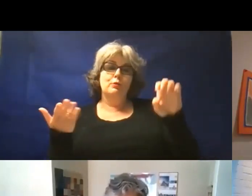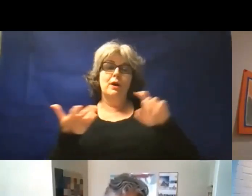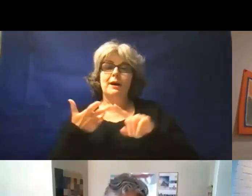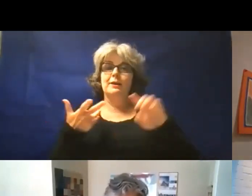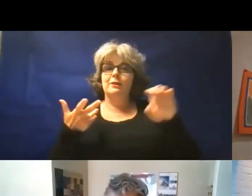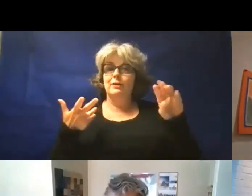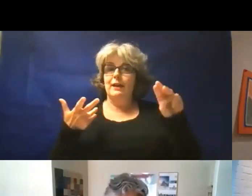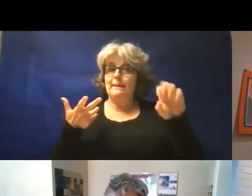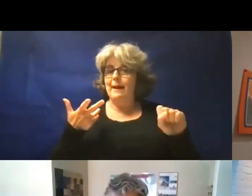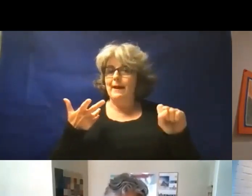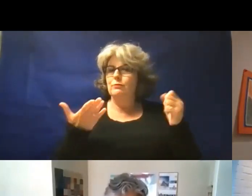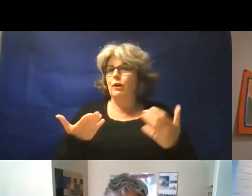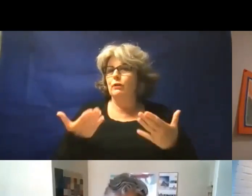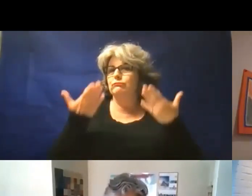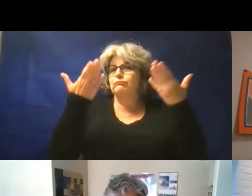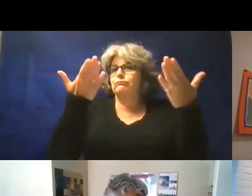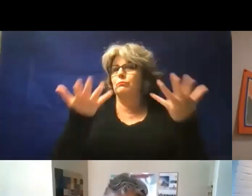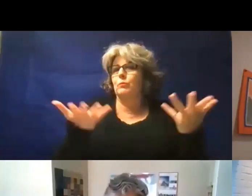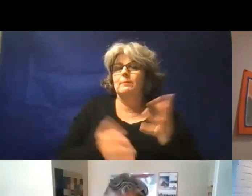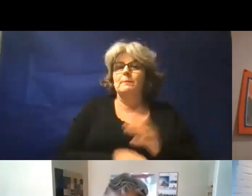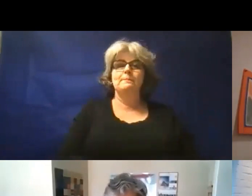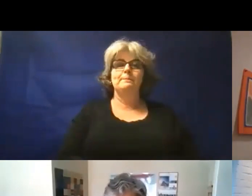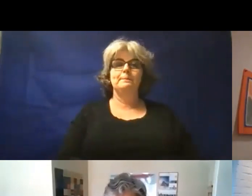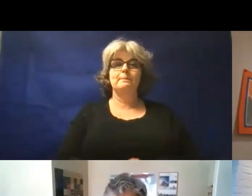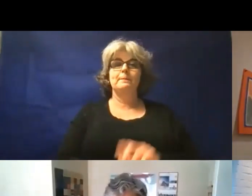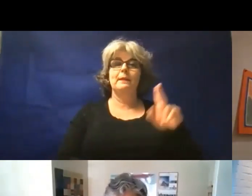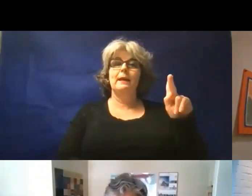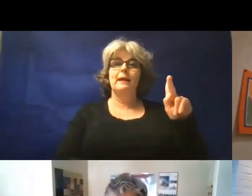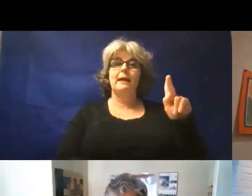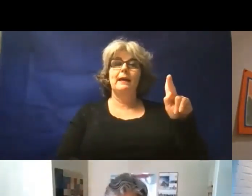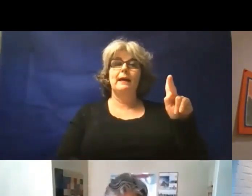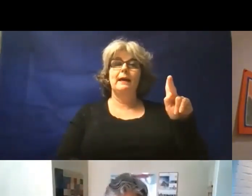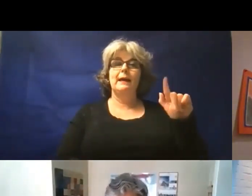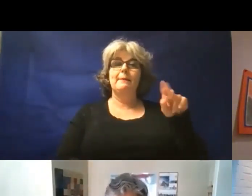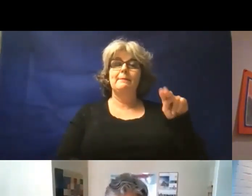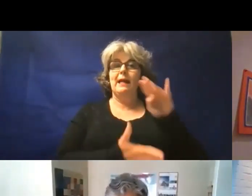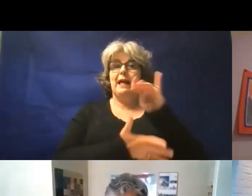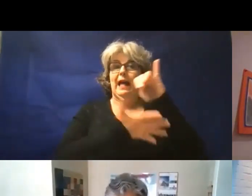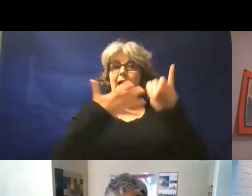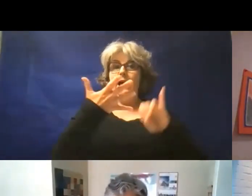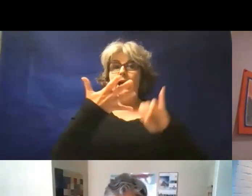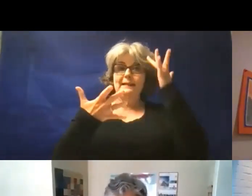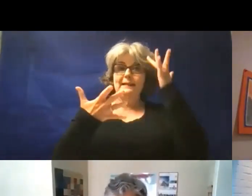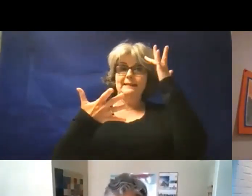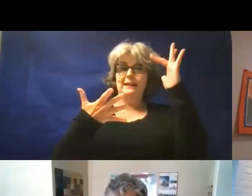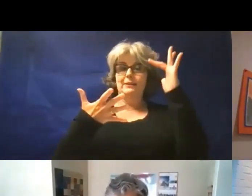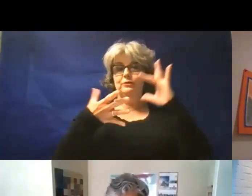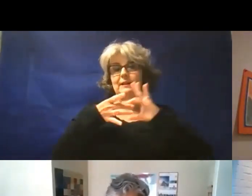institutions so very quickly the five eyes is the intelligence alliance that comprises the